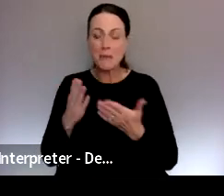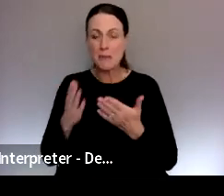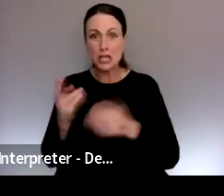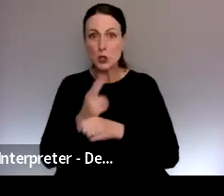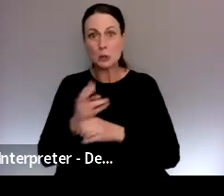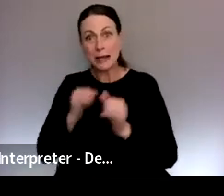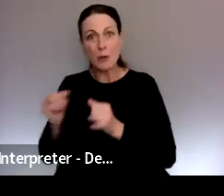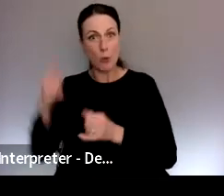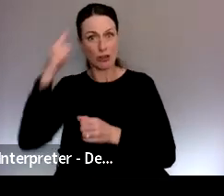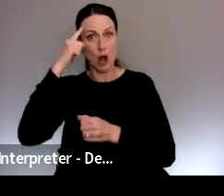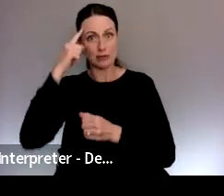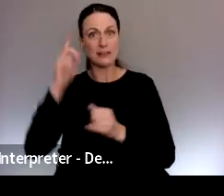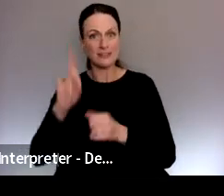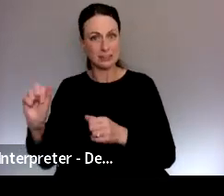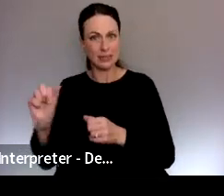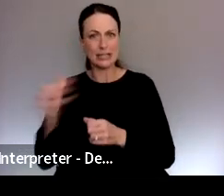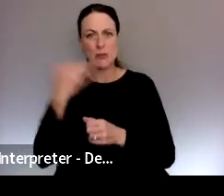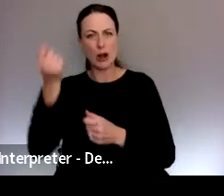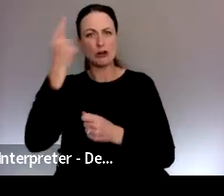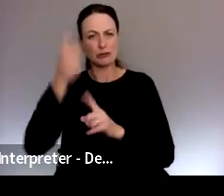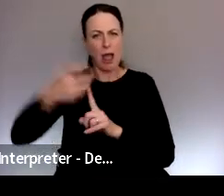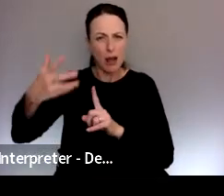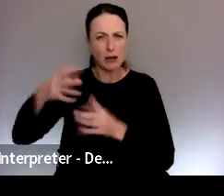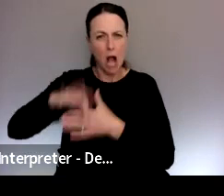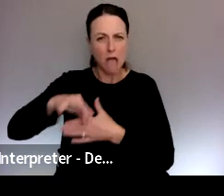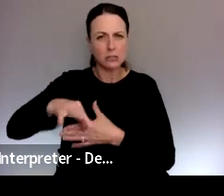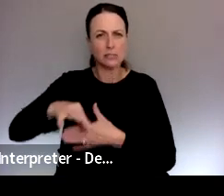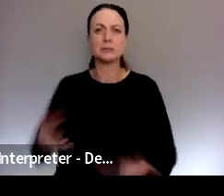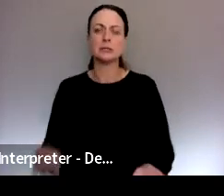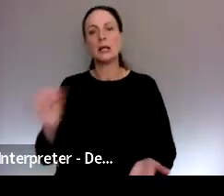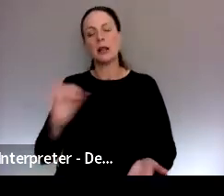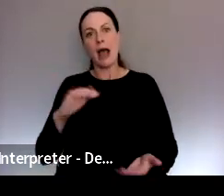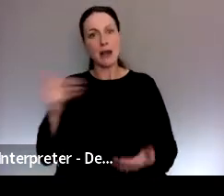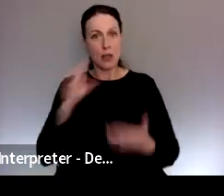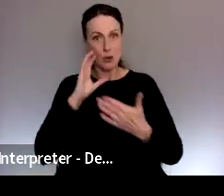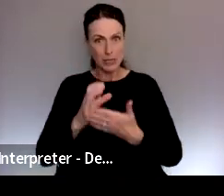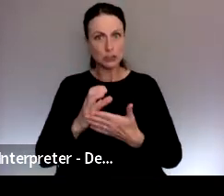by individuals with cognitive disabilities to better understand content. So, here's another picture